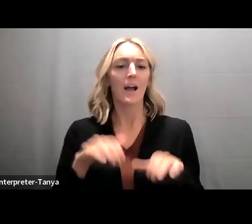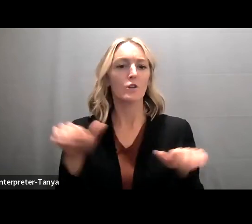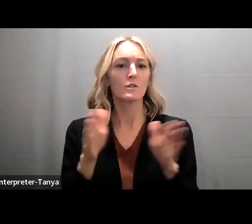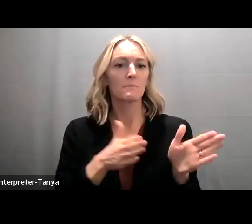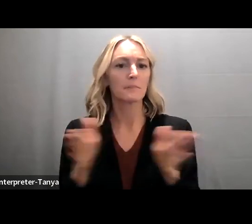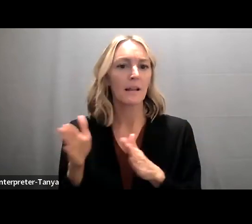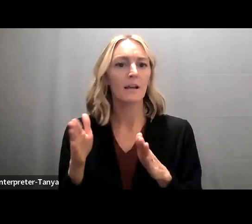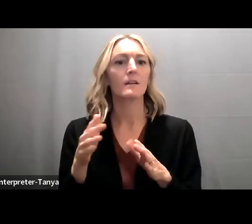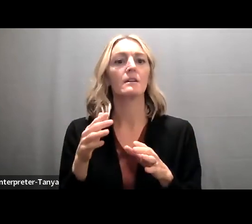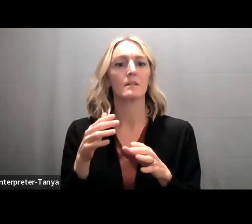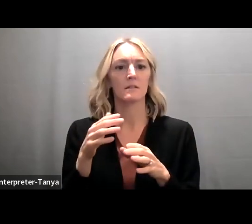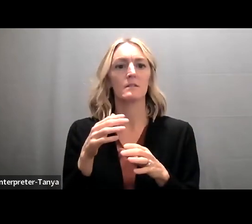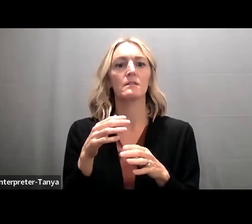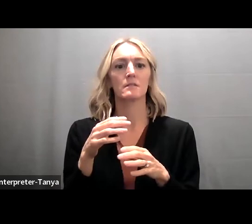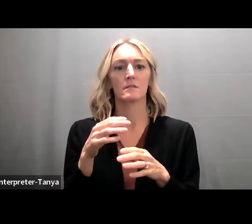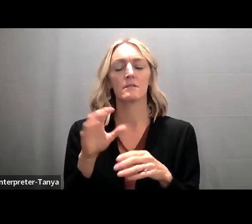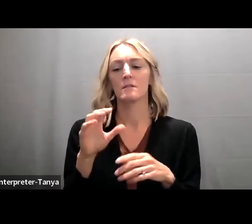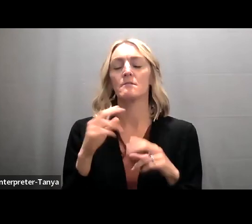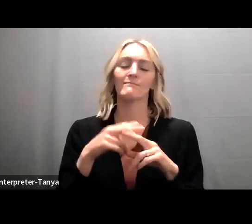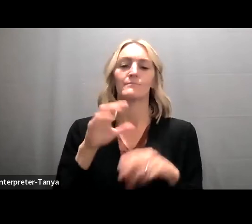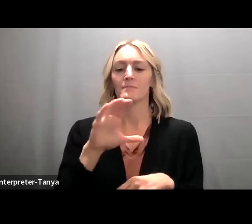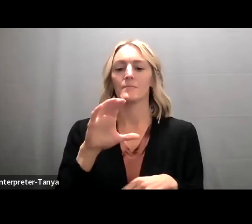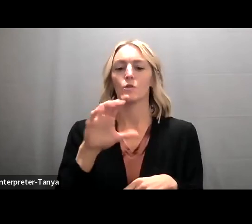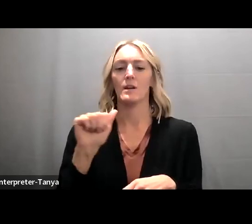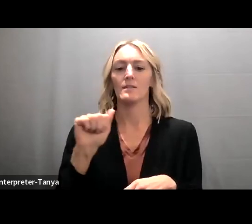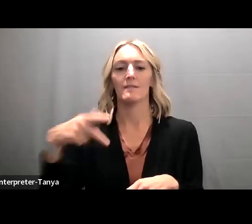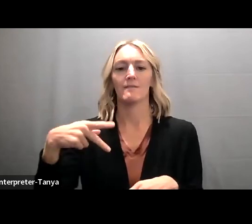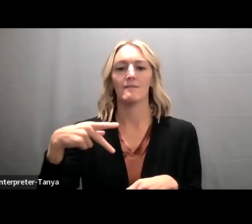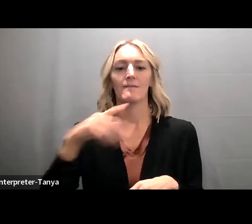is KAPS as they are called corrective action plans that CMS is issuing to states.